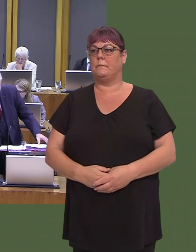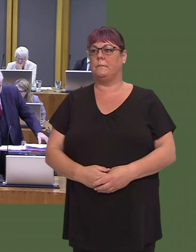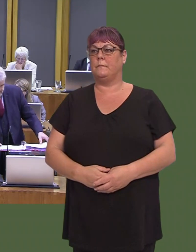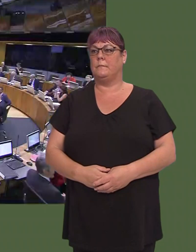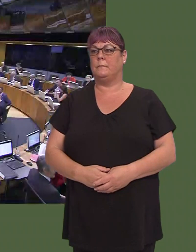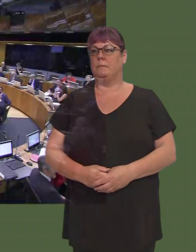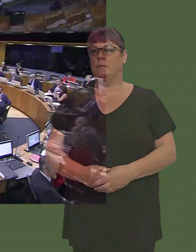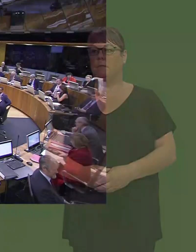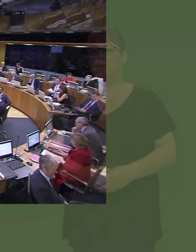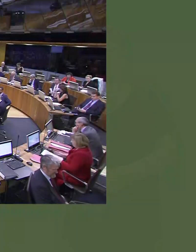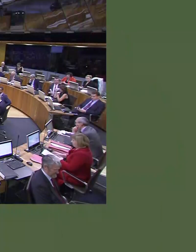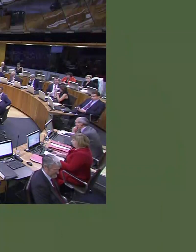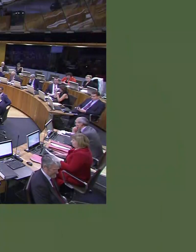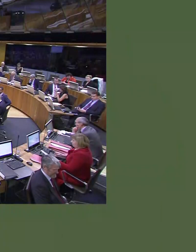you very much, First Minister.